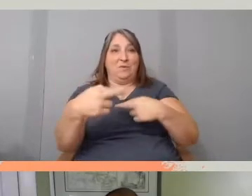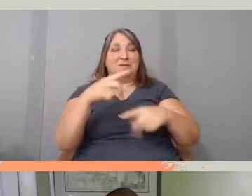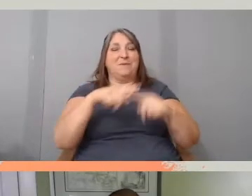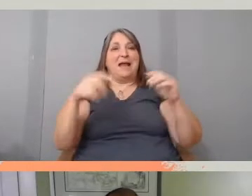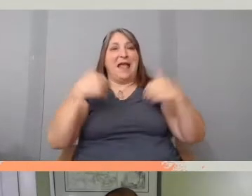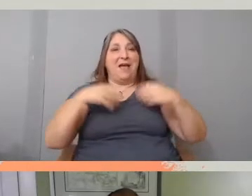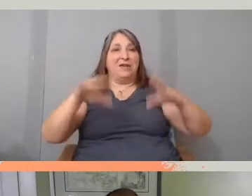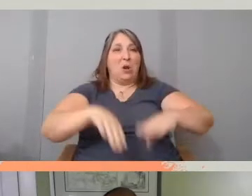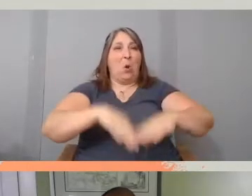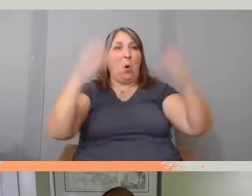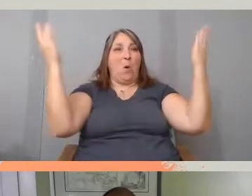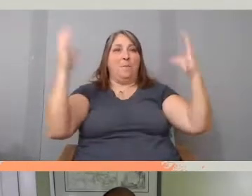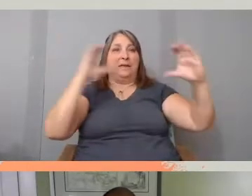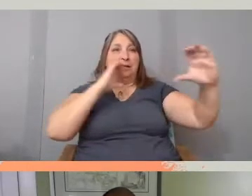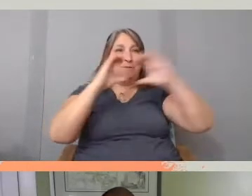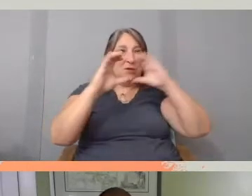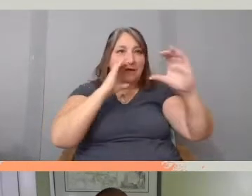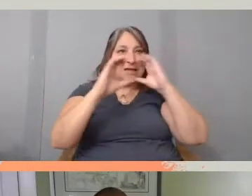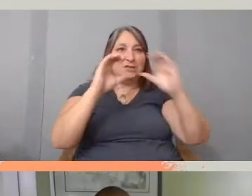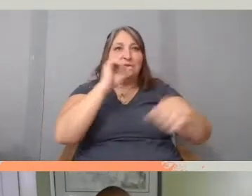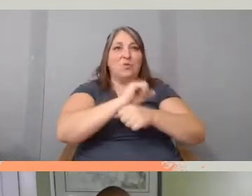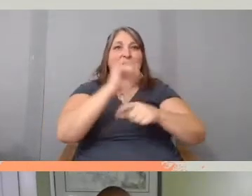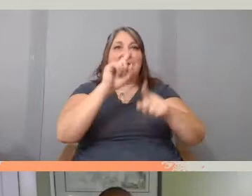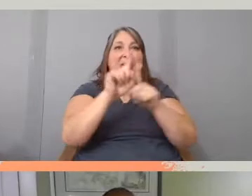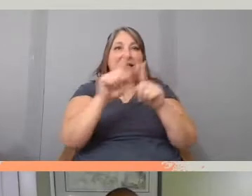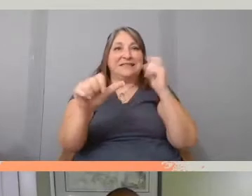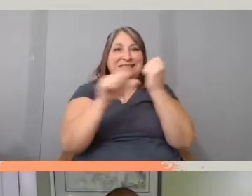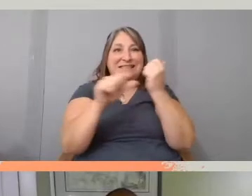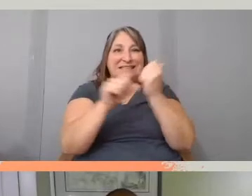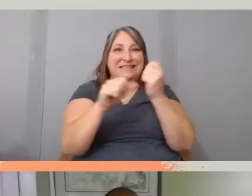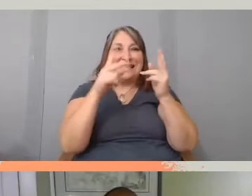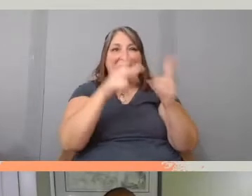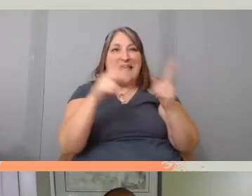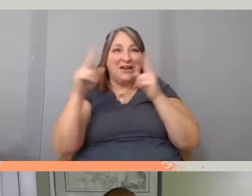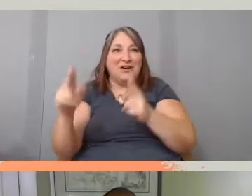You know, I work as an assistant editor and a junior editor, and editor for other folks a lot too.